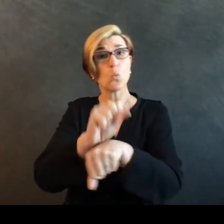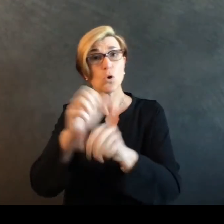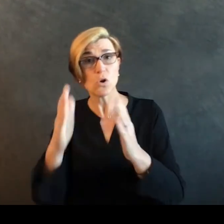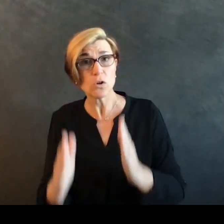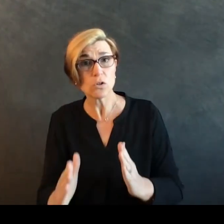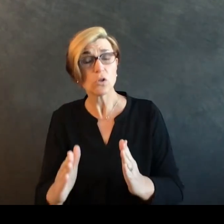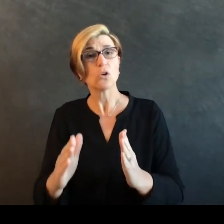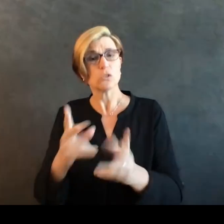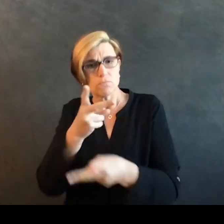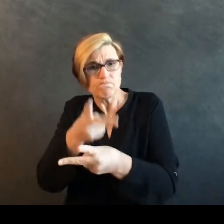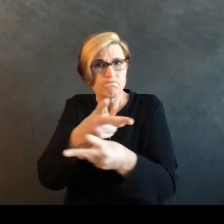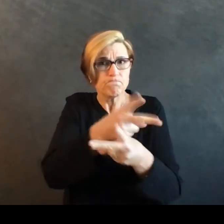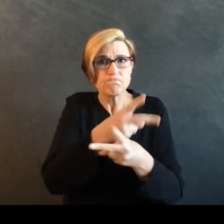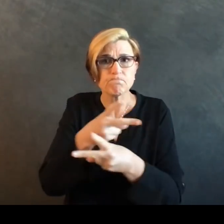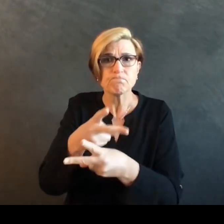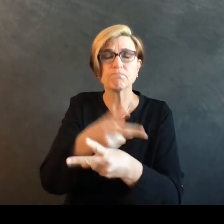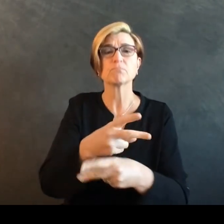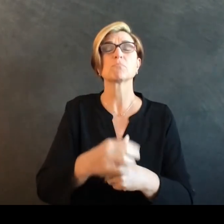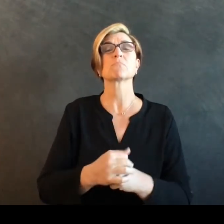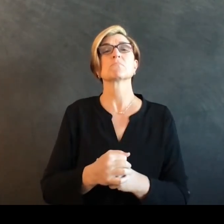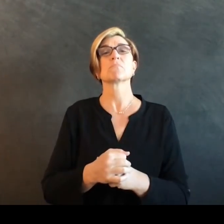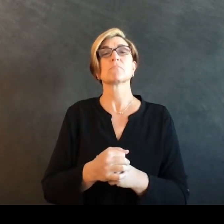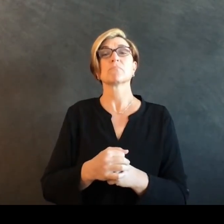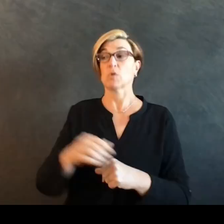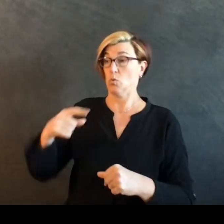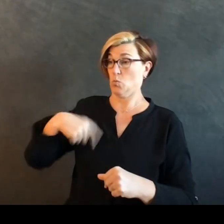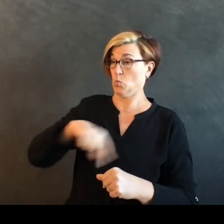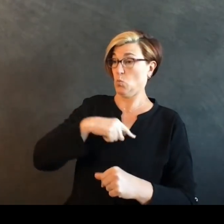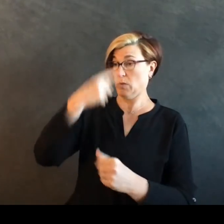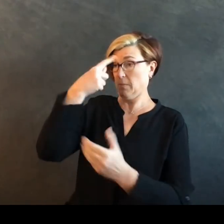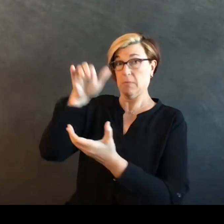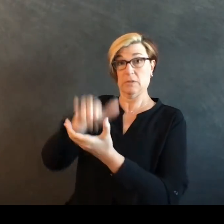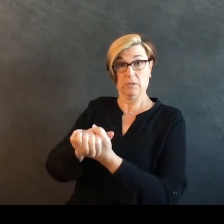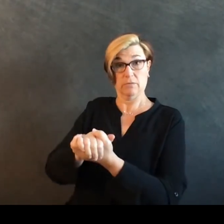administration believes wholeheartedly that if you are a small business you are